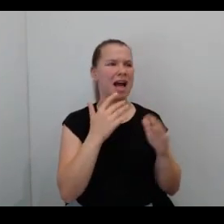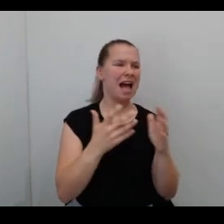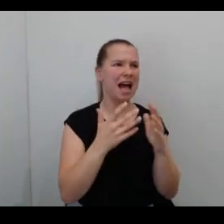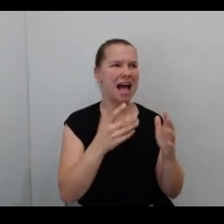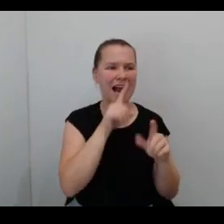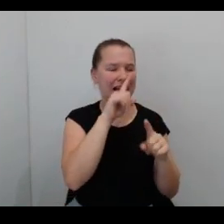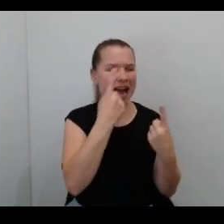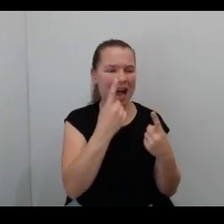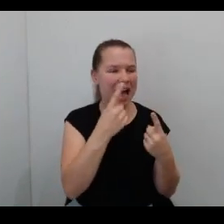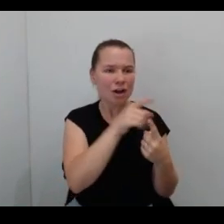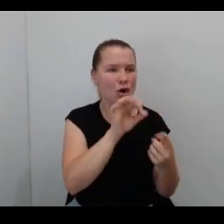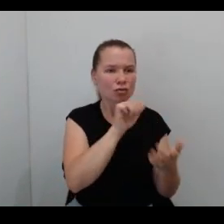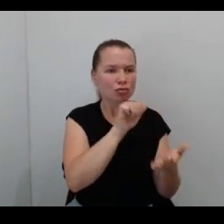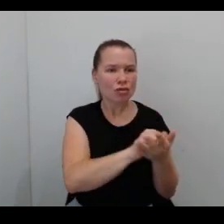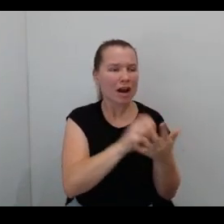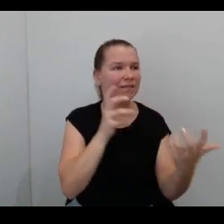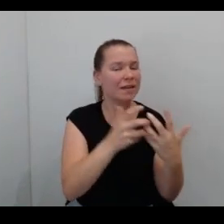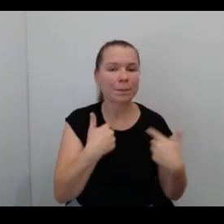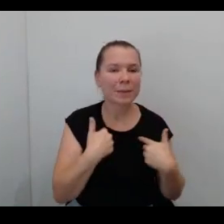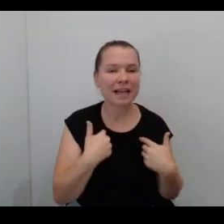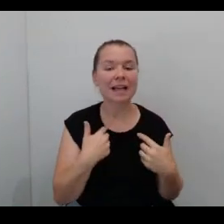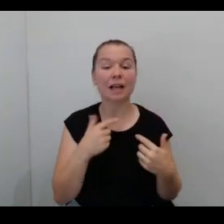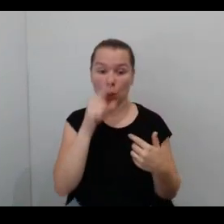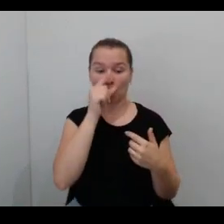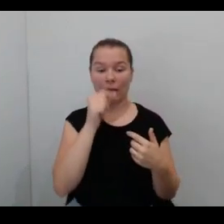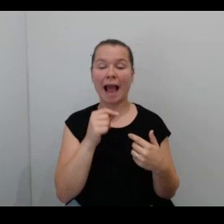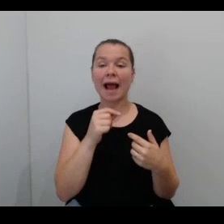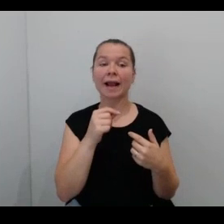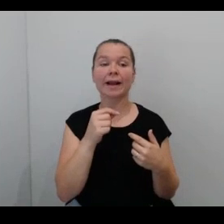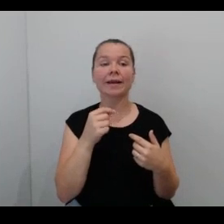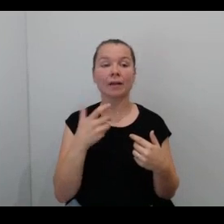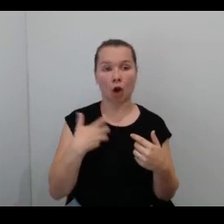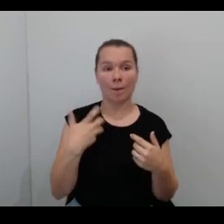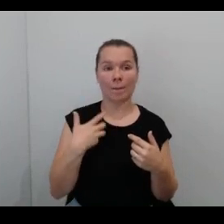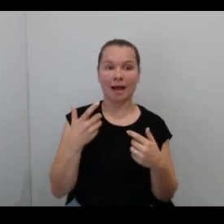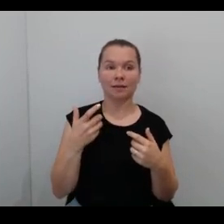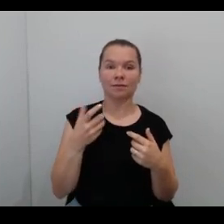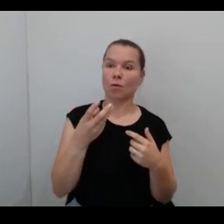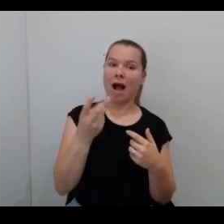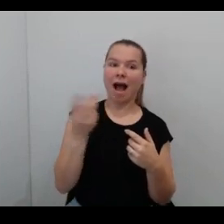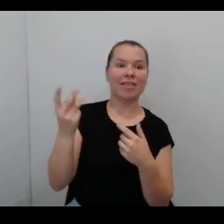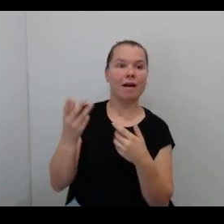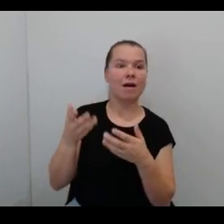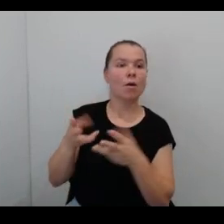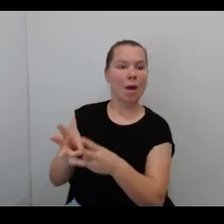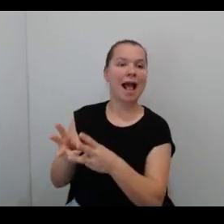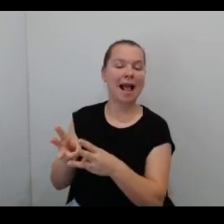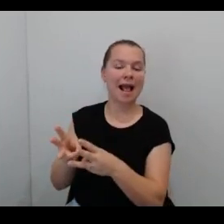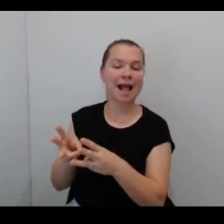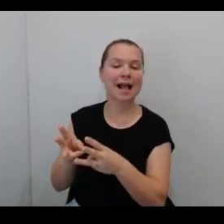the opportunity to pursue a complaint elsewhere, so by way of external dispute resolution,